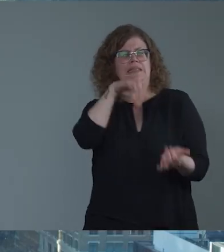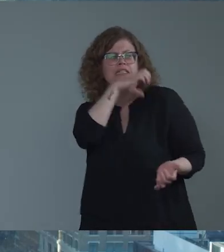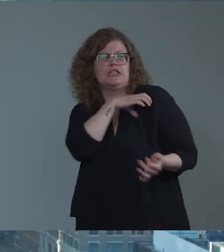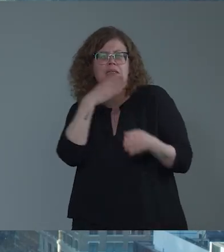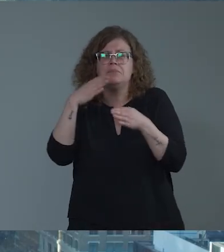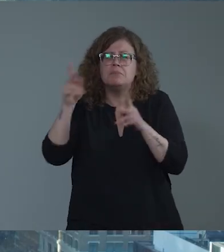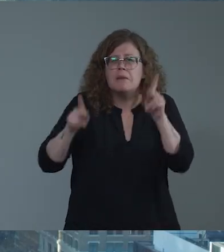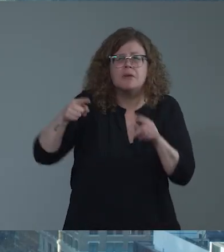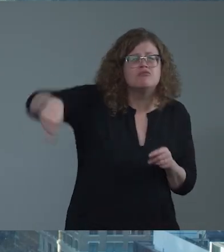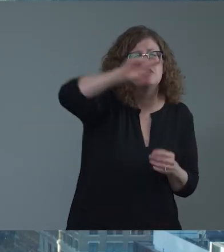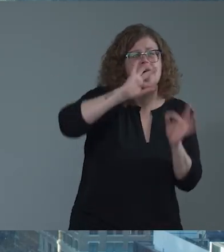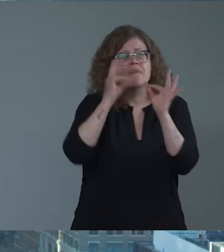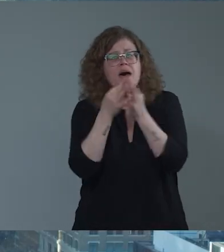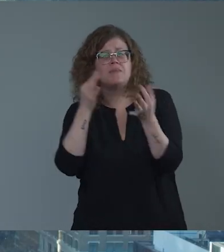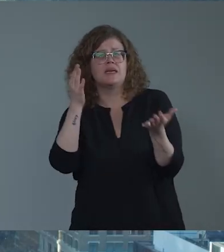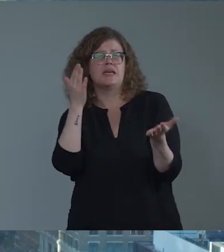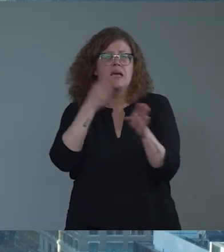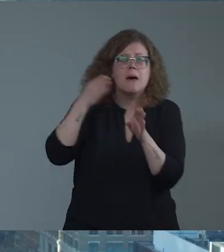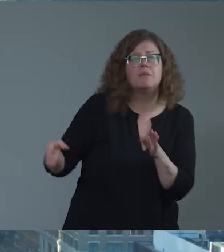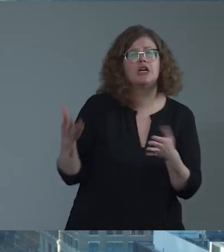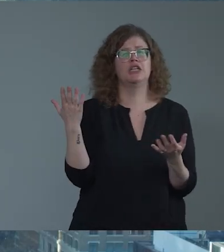It's a special time in a, in a local community